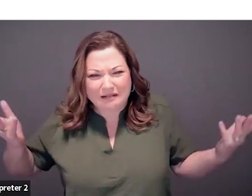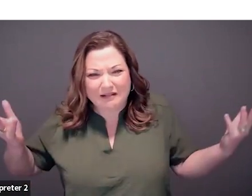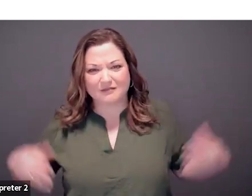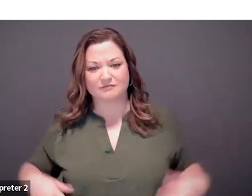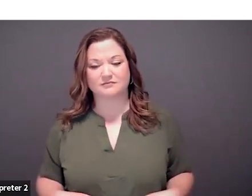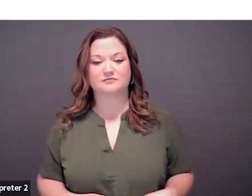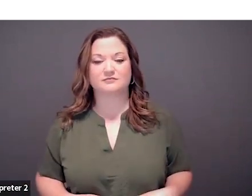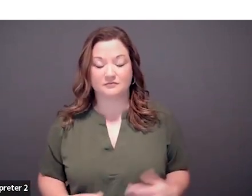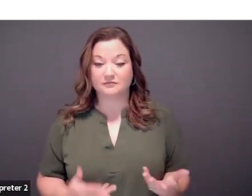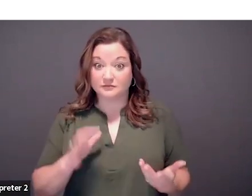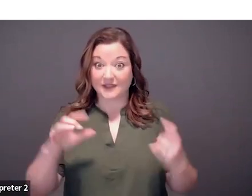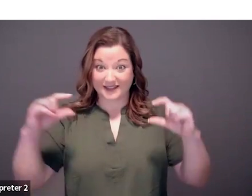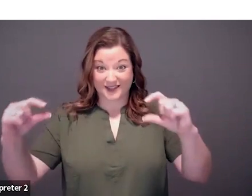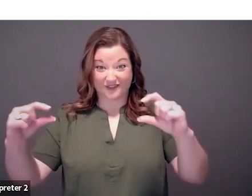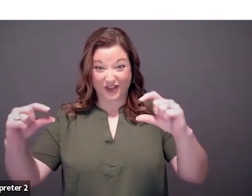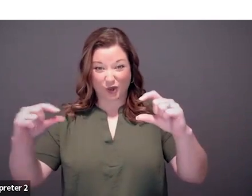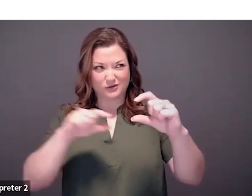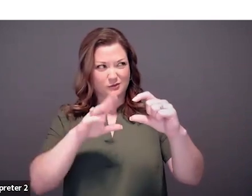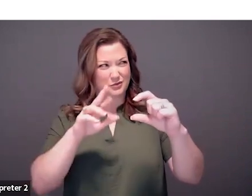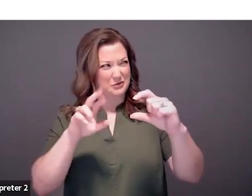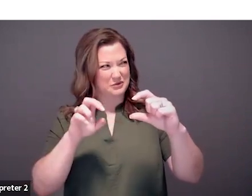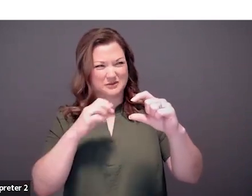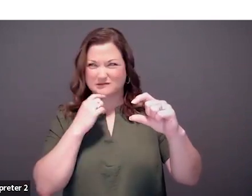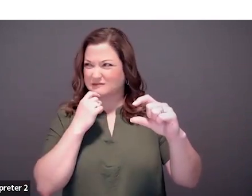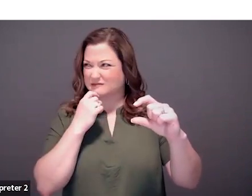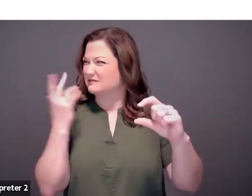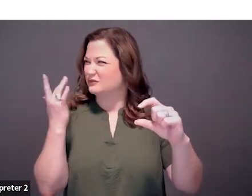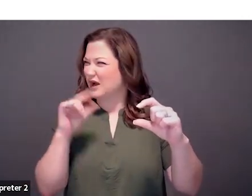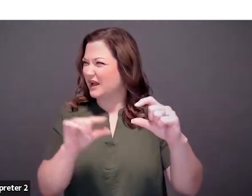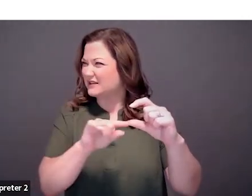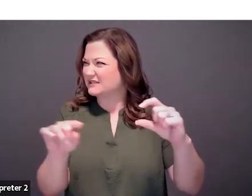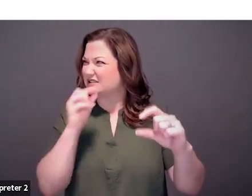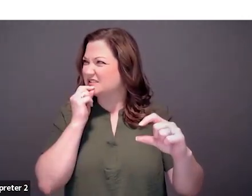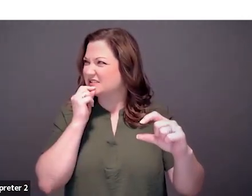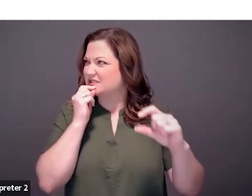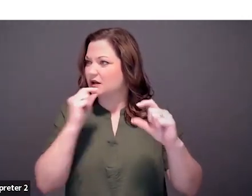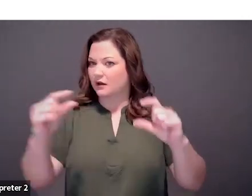That's the field. It's bruce@wayne-enterprises. The second field for the password,